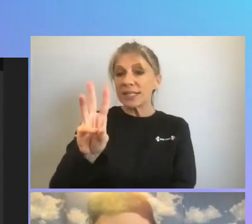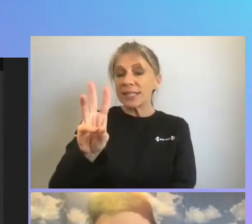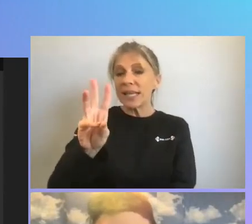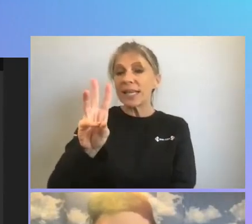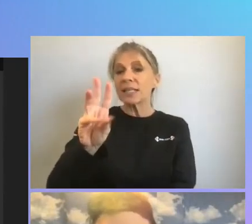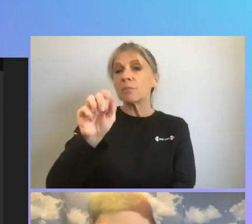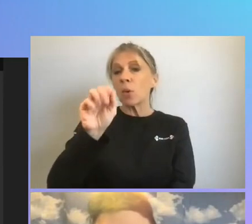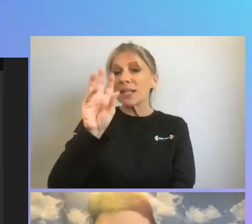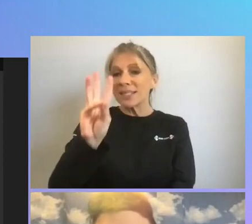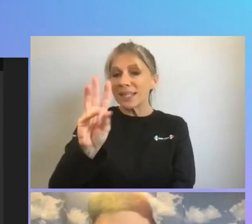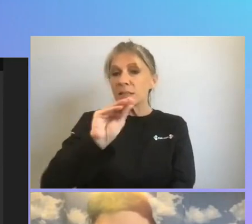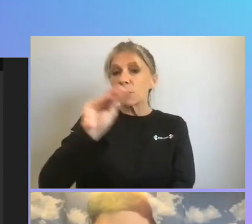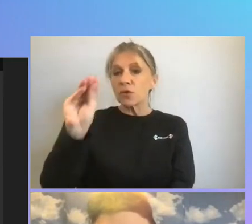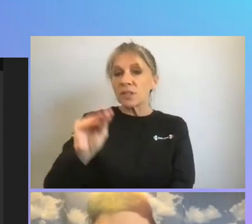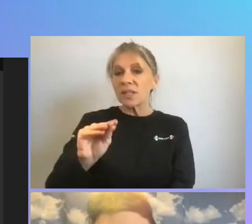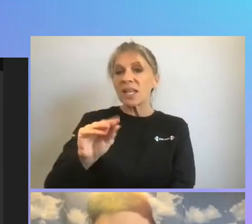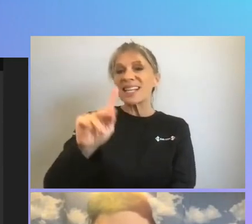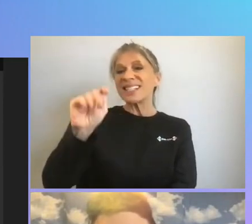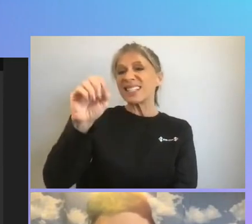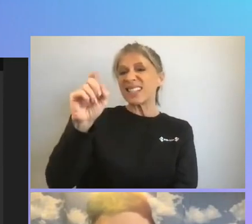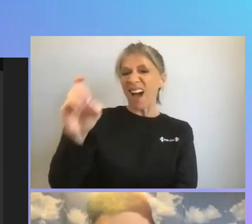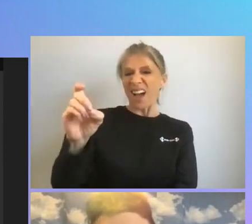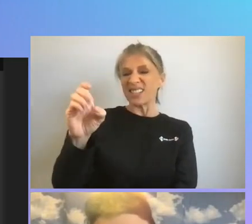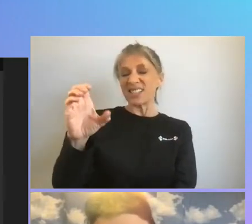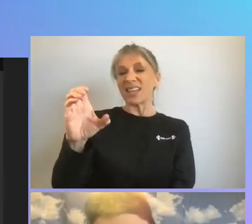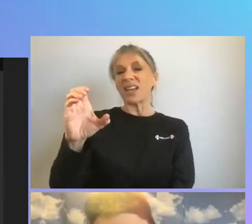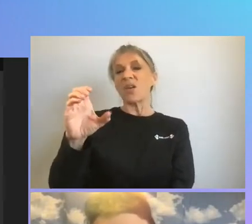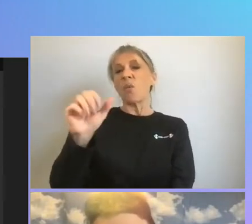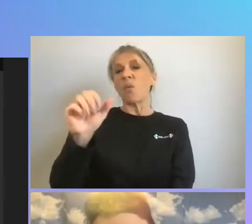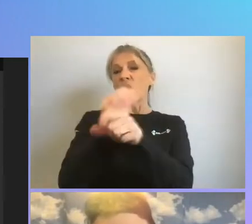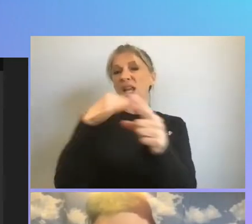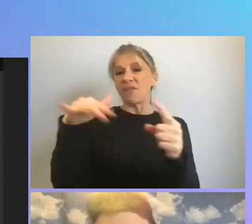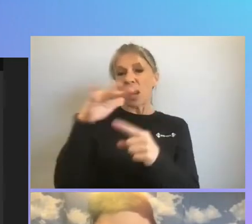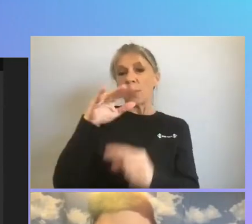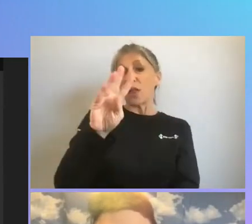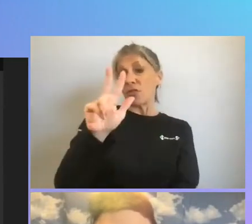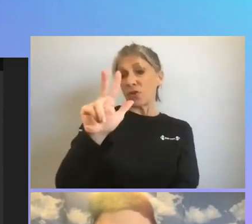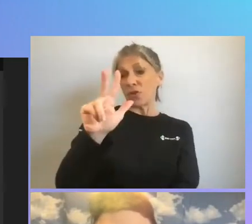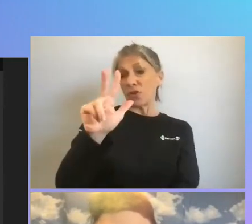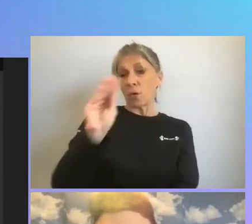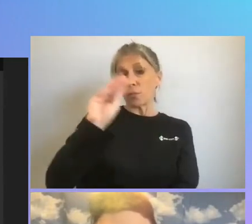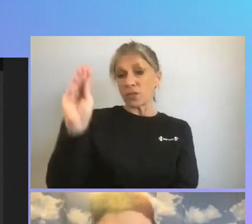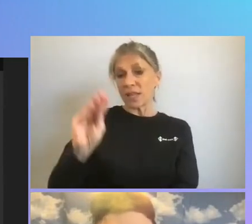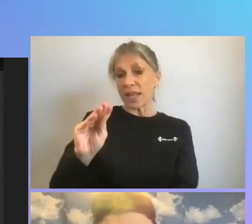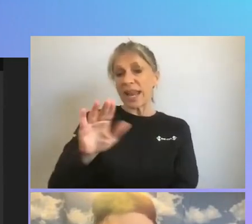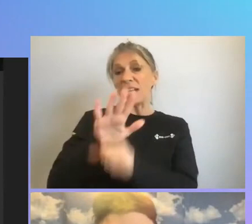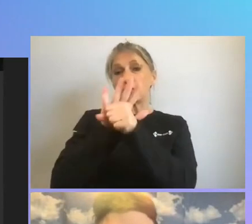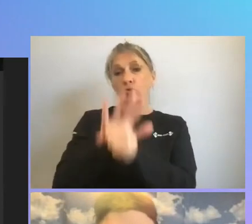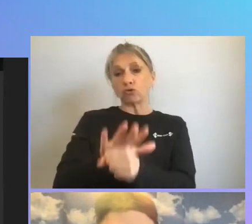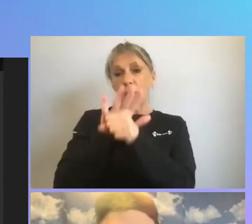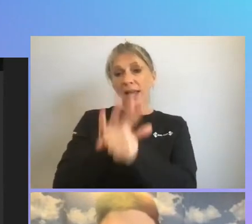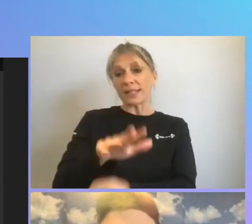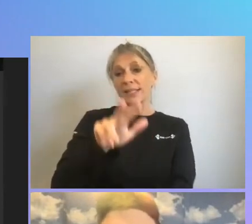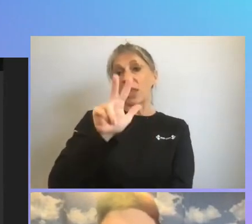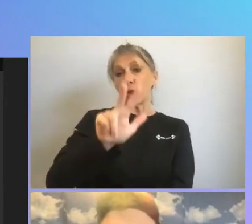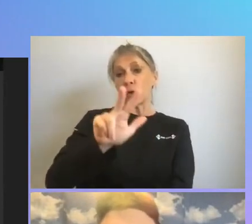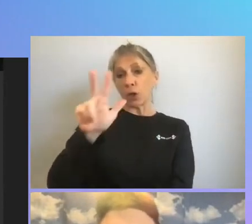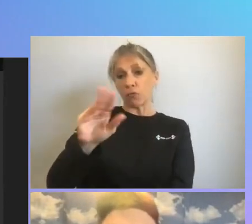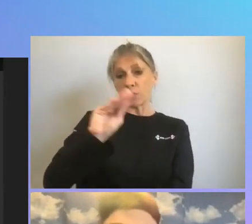36.6% at toxic work environments, at 34. And we have